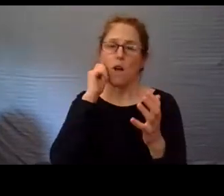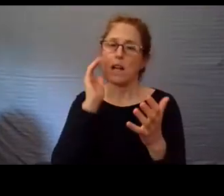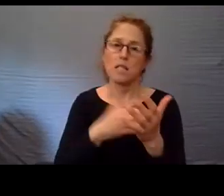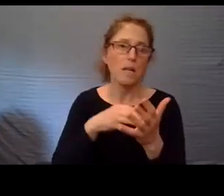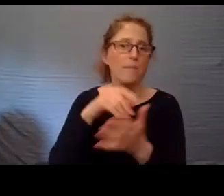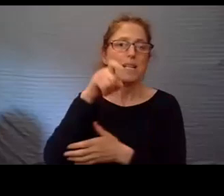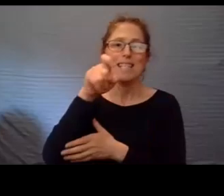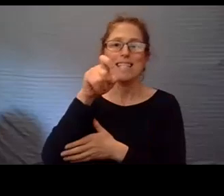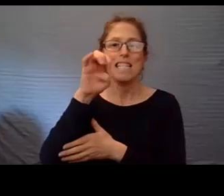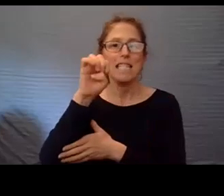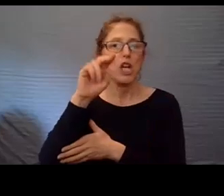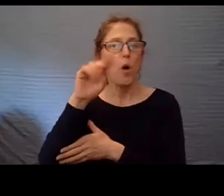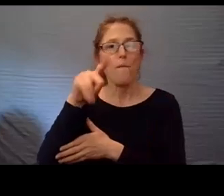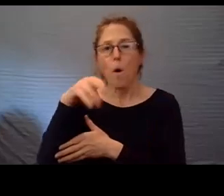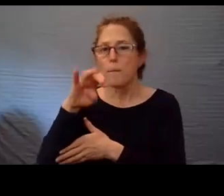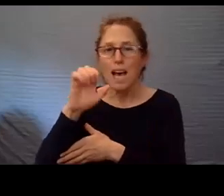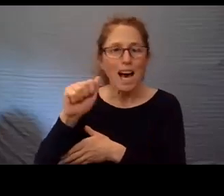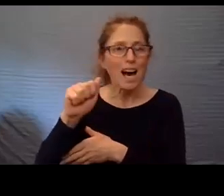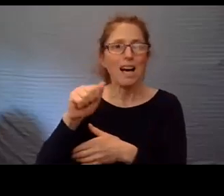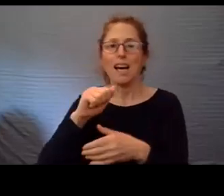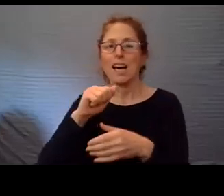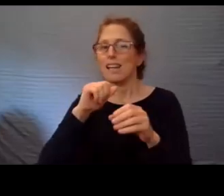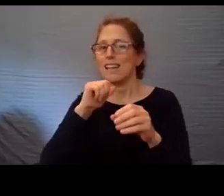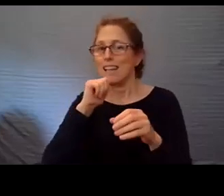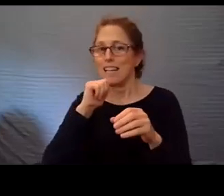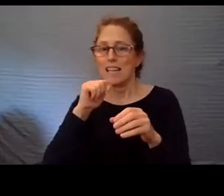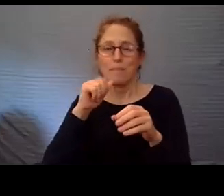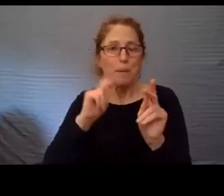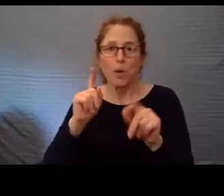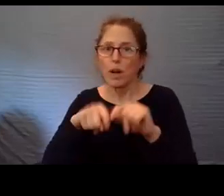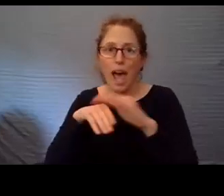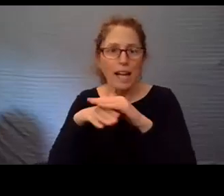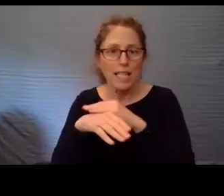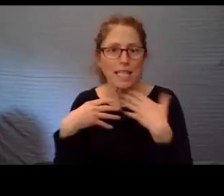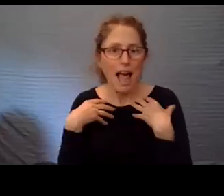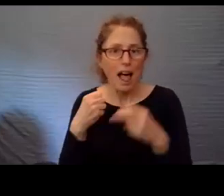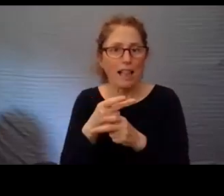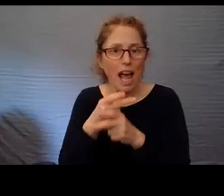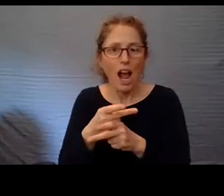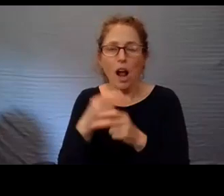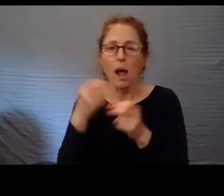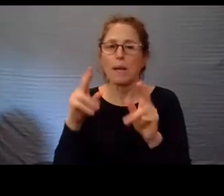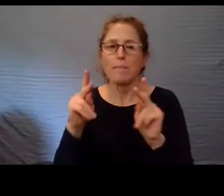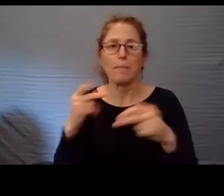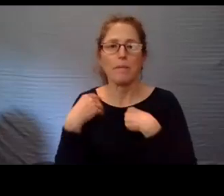disproportionate access to health care for communities of color. Many people experiencing homelessness and poverty, and many people experiencing domestic violence